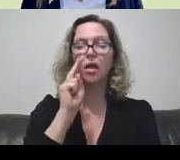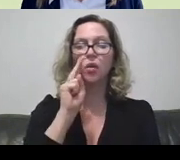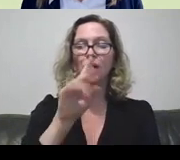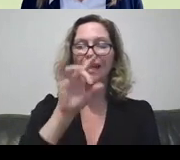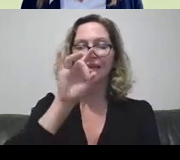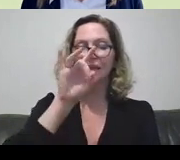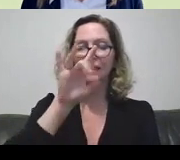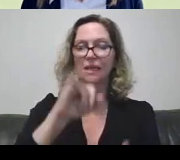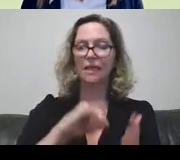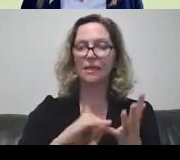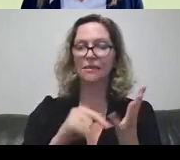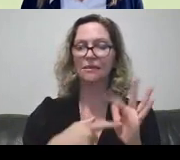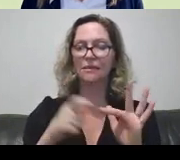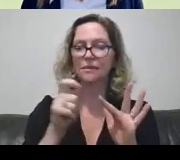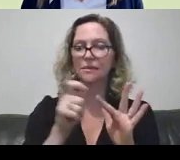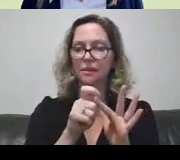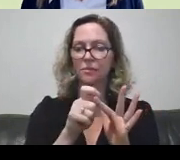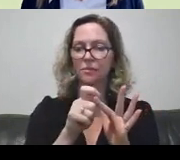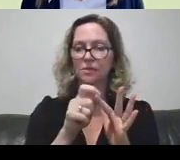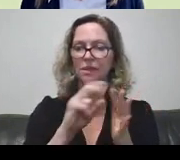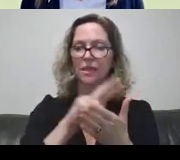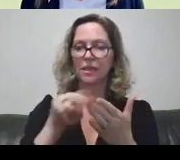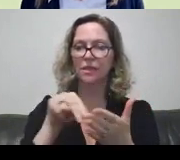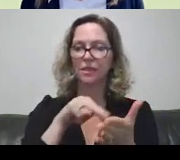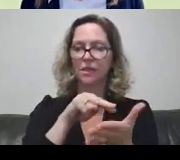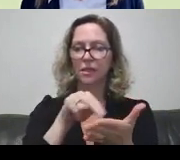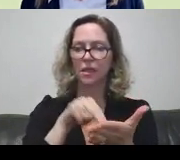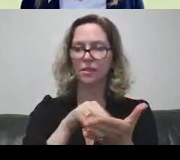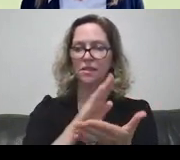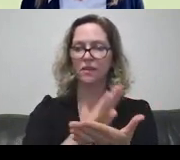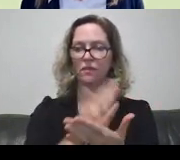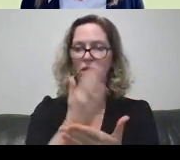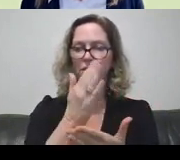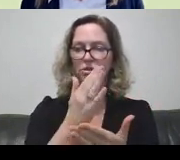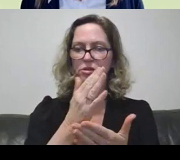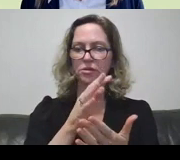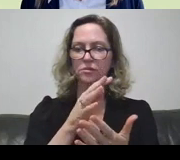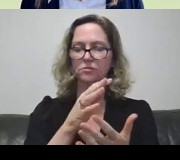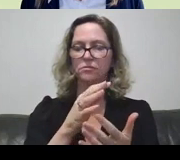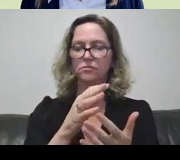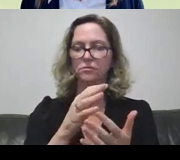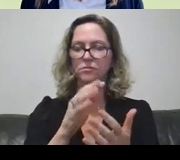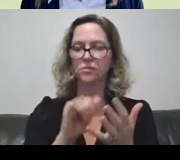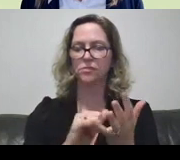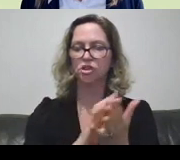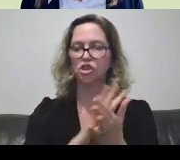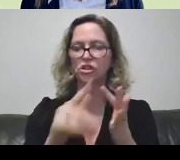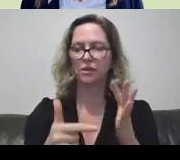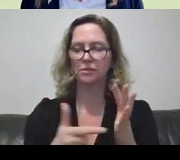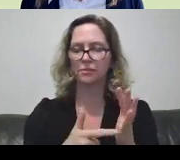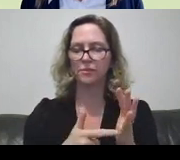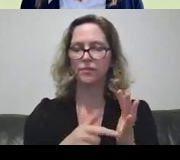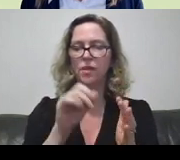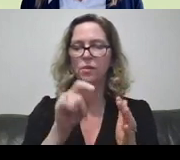sheet. the insert the date from the decision the decision was made